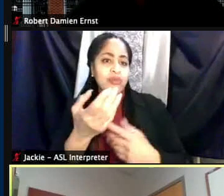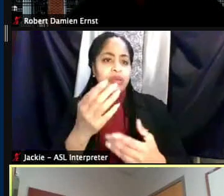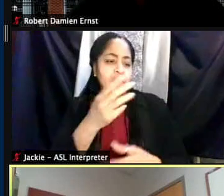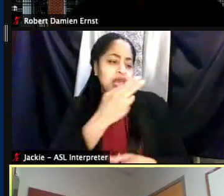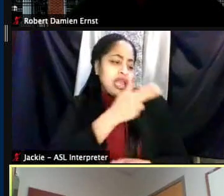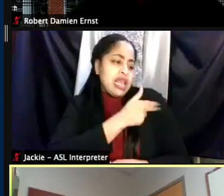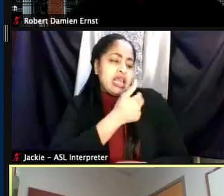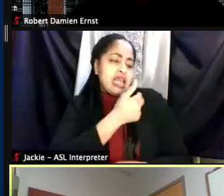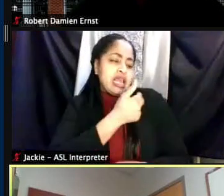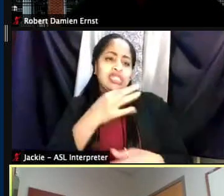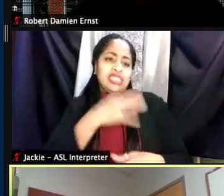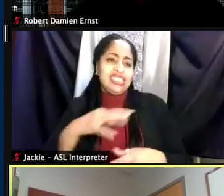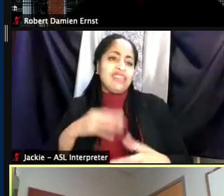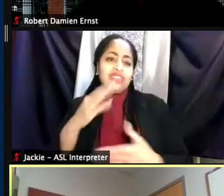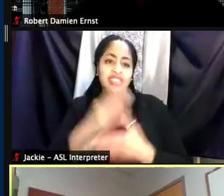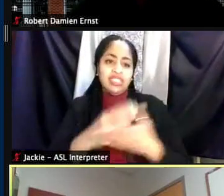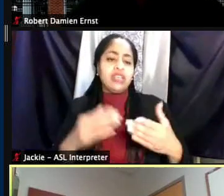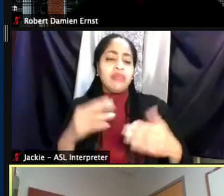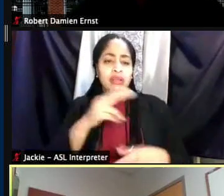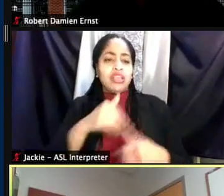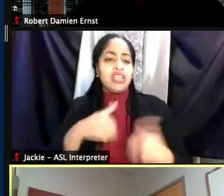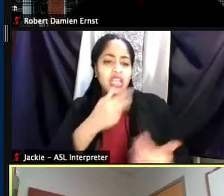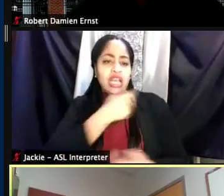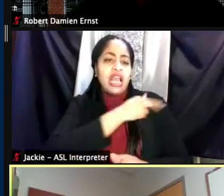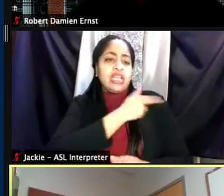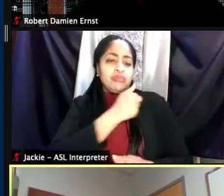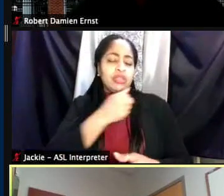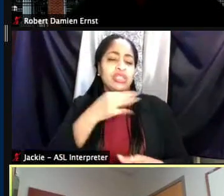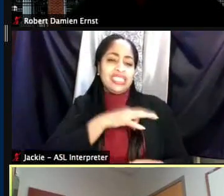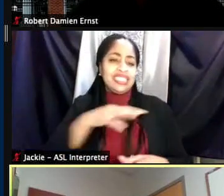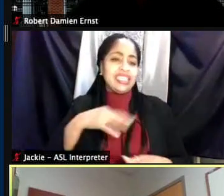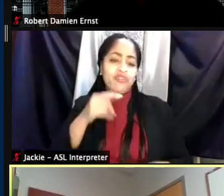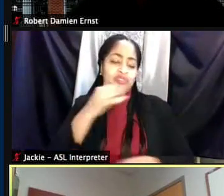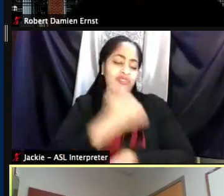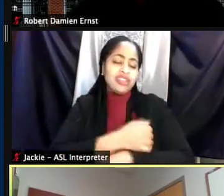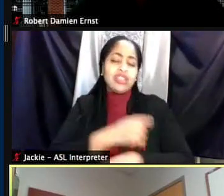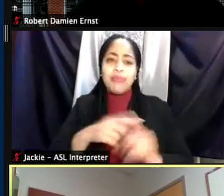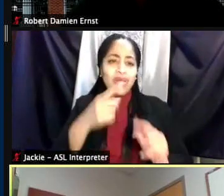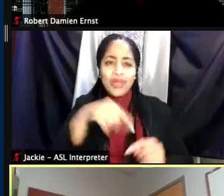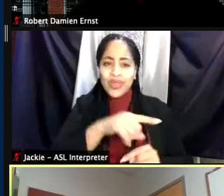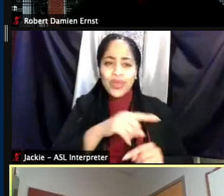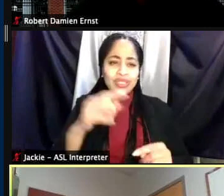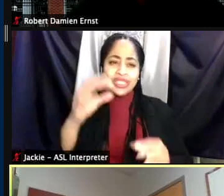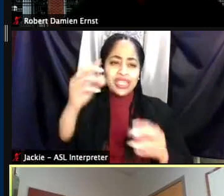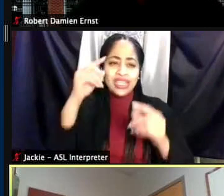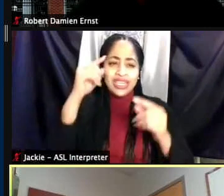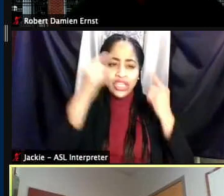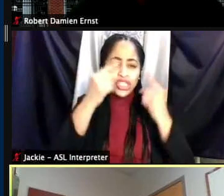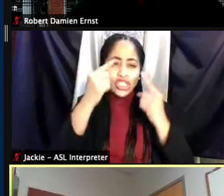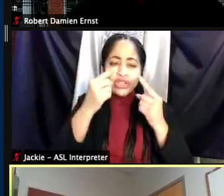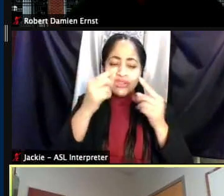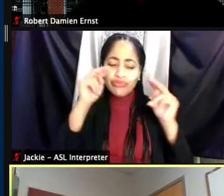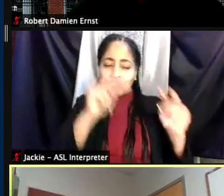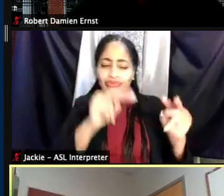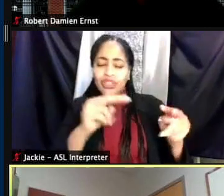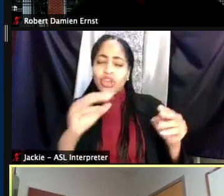There have been some young hospital personnel that are vaccinated. But those are considered critical to the mission of the Michigan Medicine.